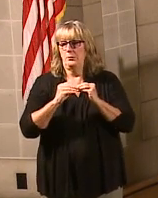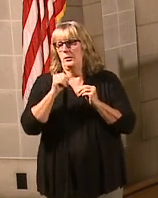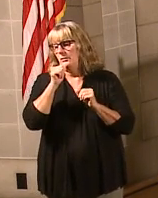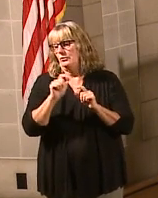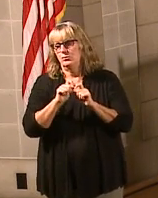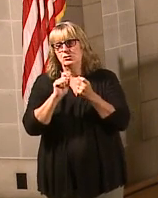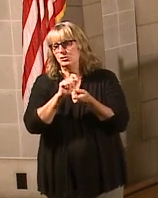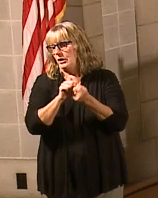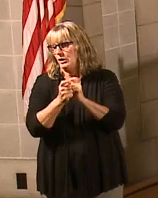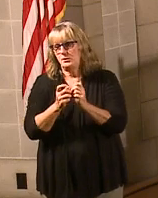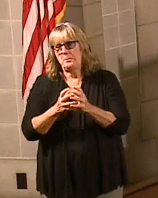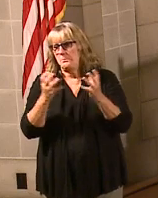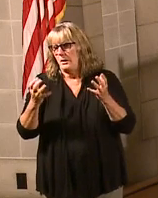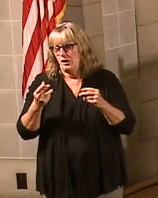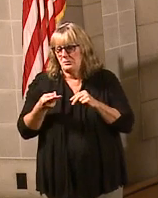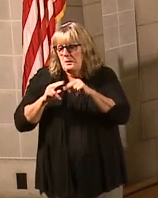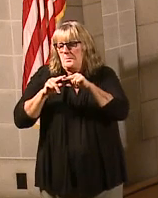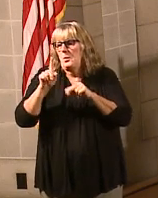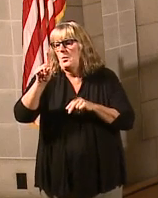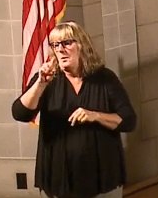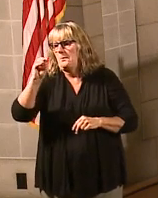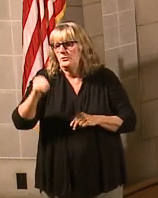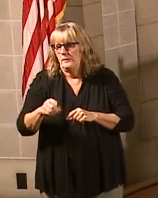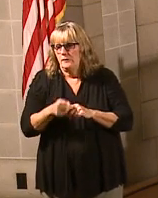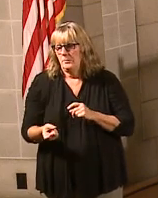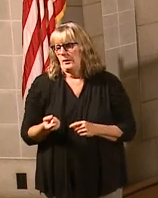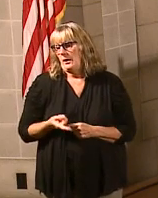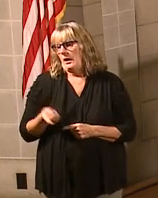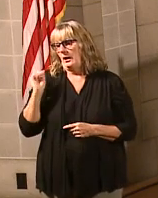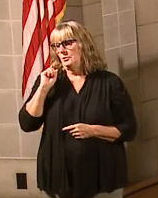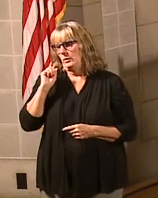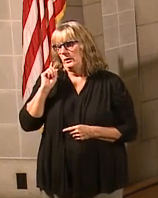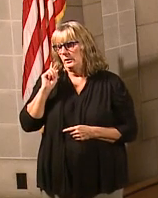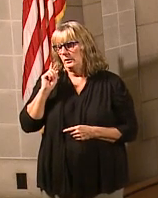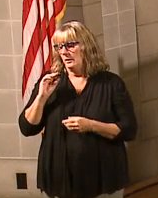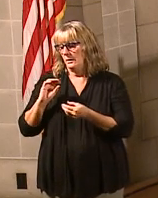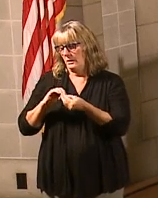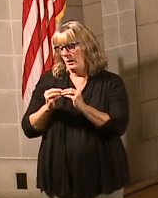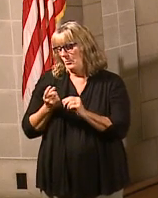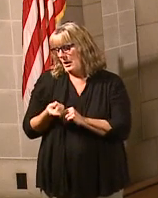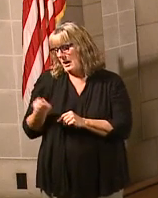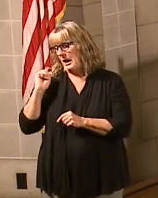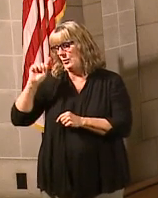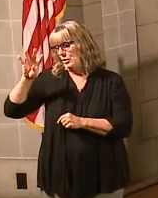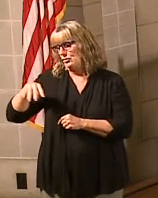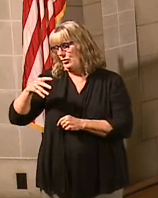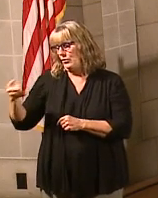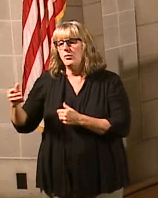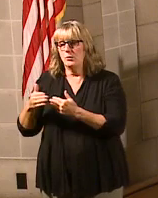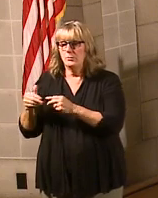LAST WEEK.